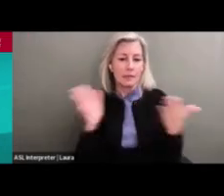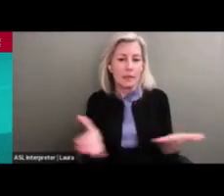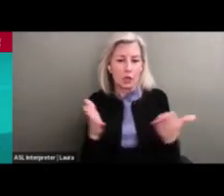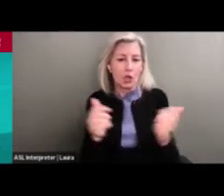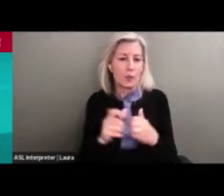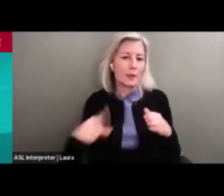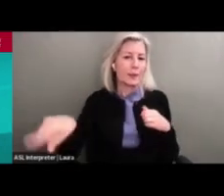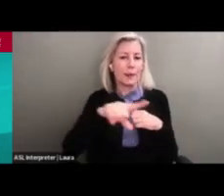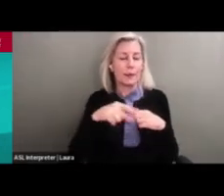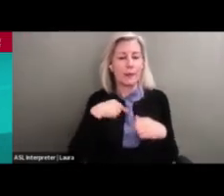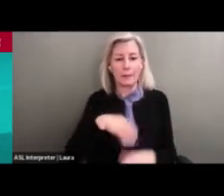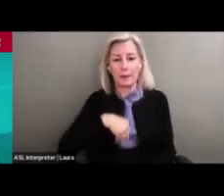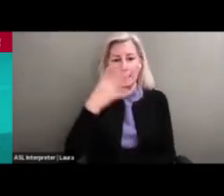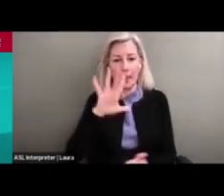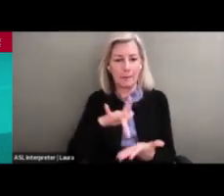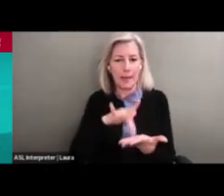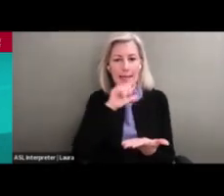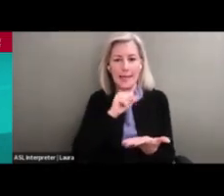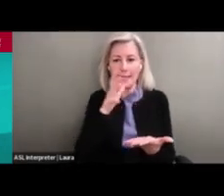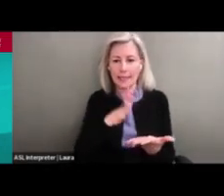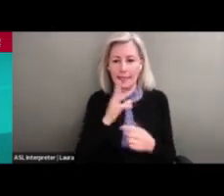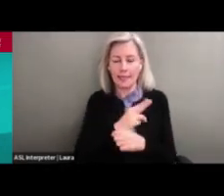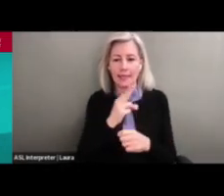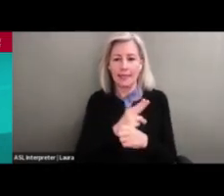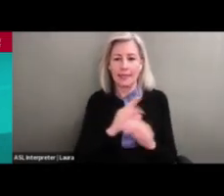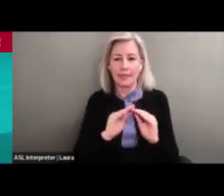We can, thank you so much. SARAH SWANSON: